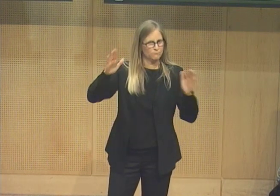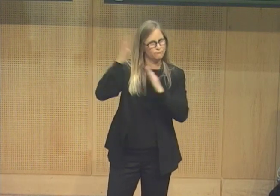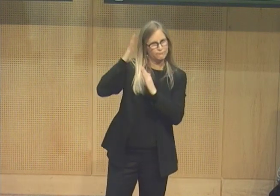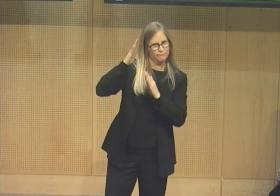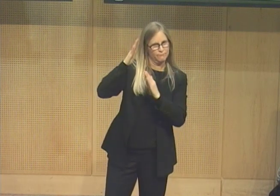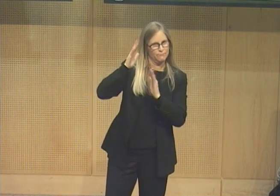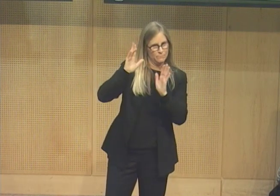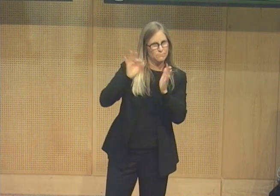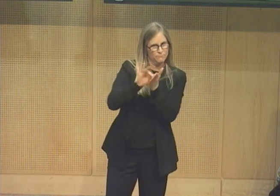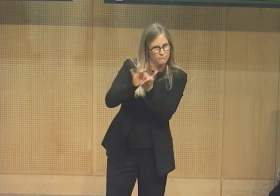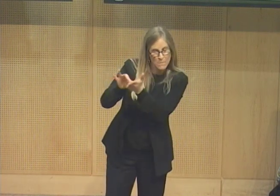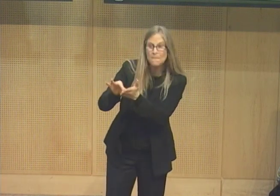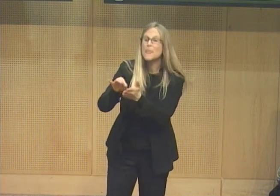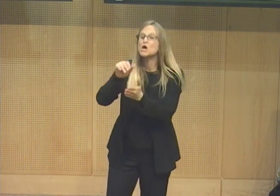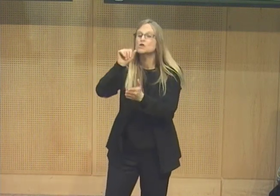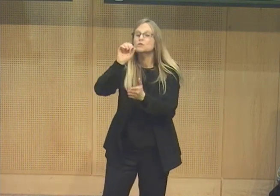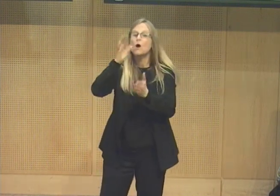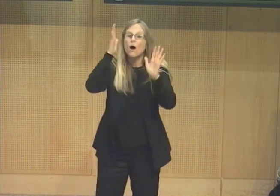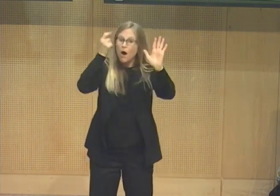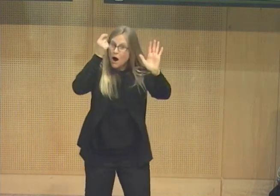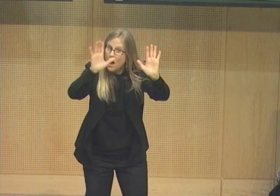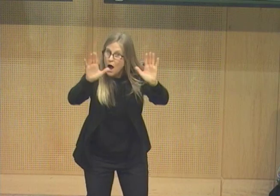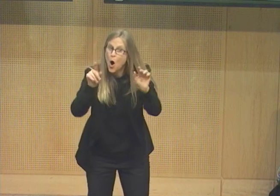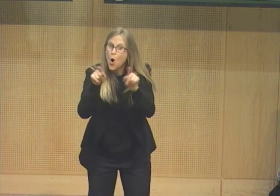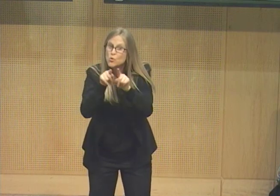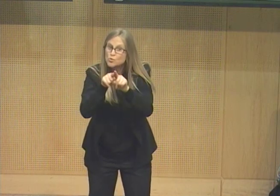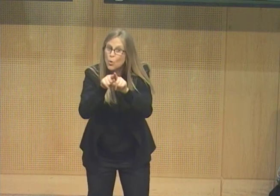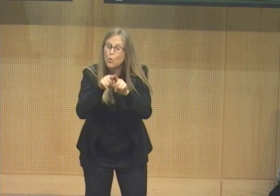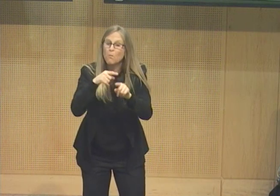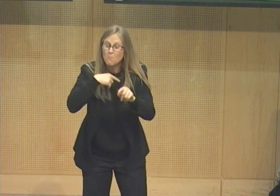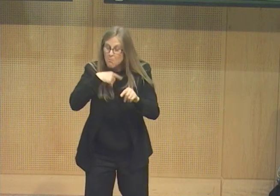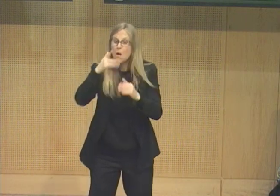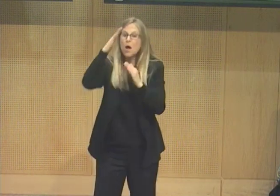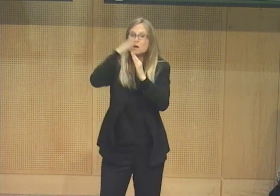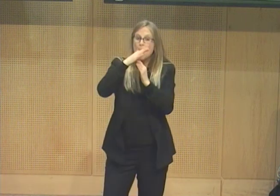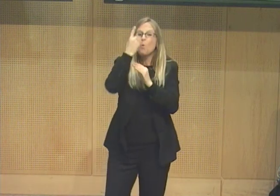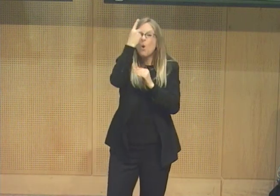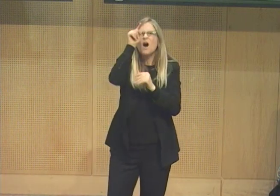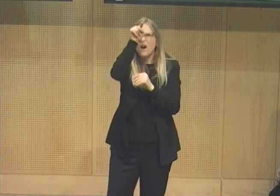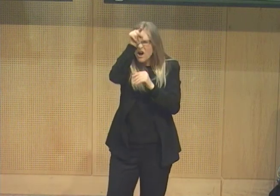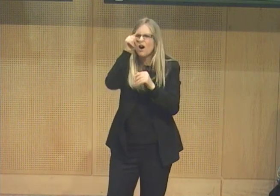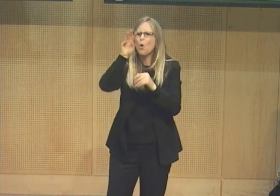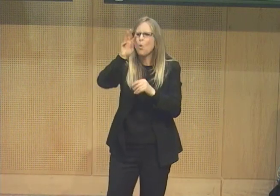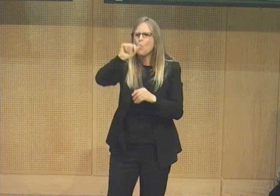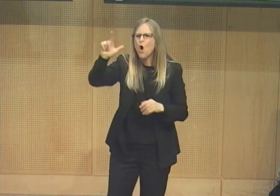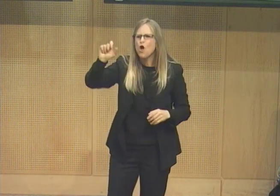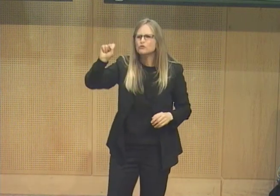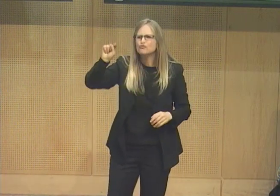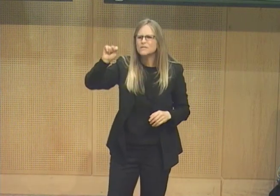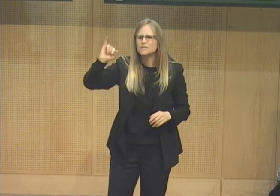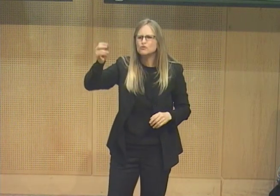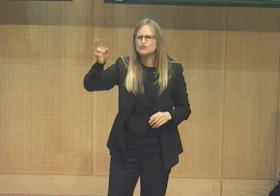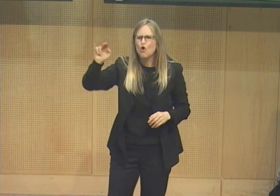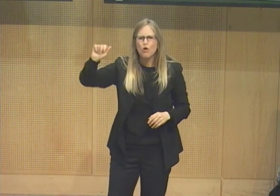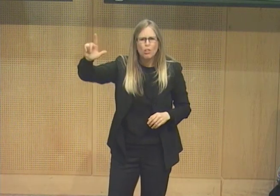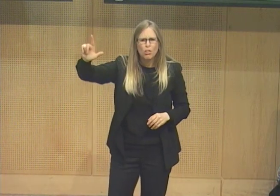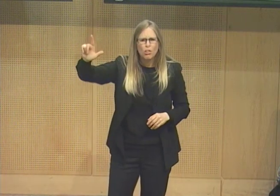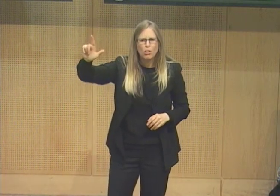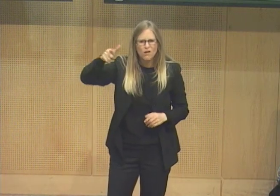with the highest readership in the United States. The top one was the "Wall Street Journal."